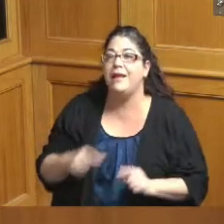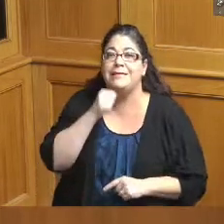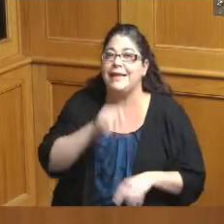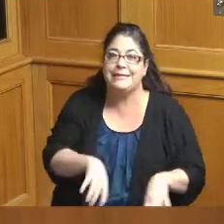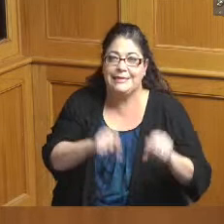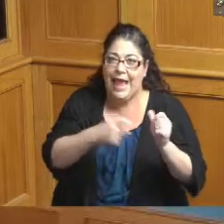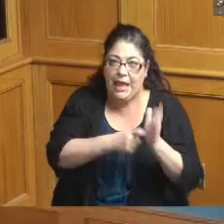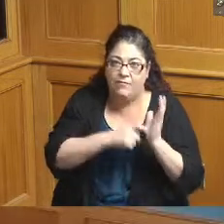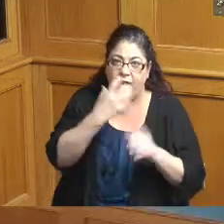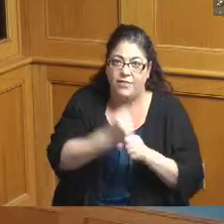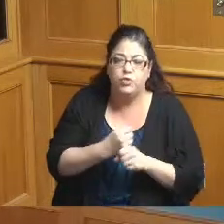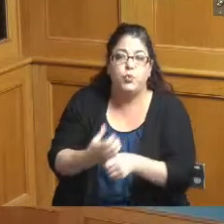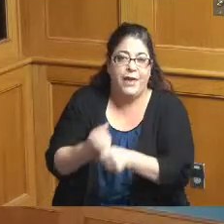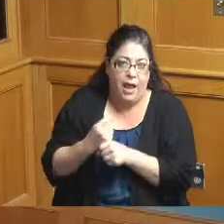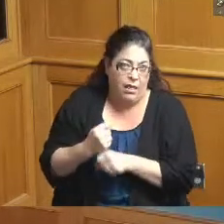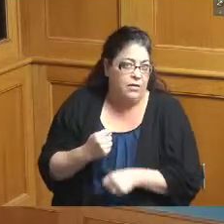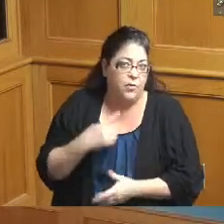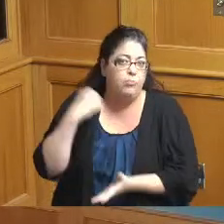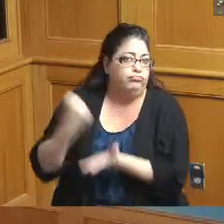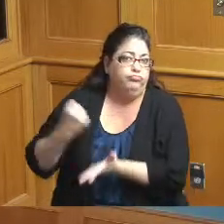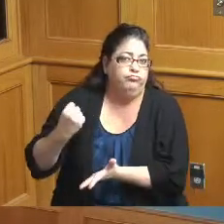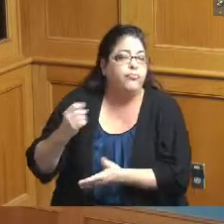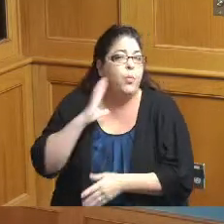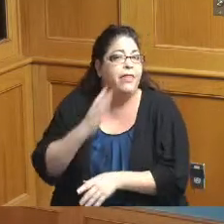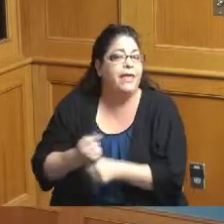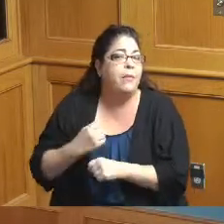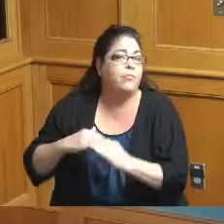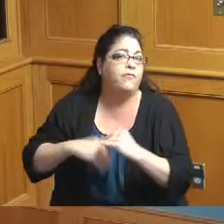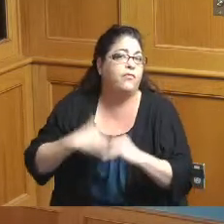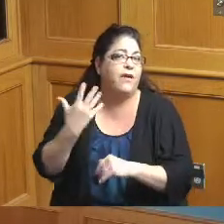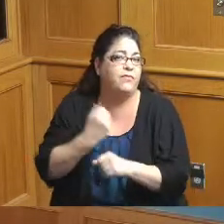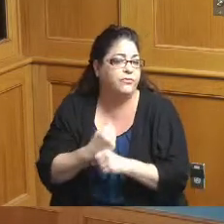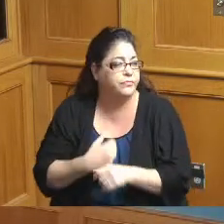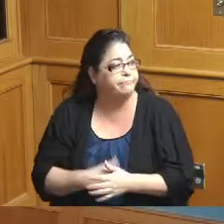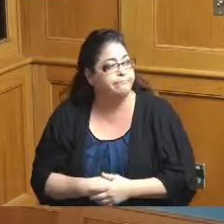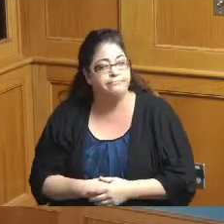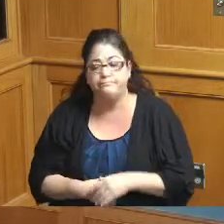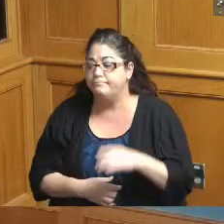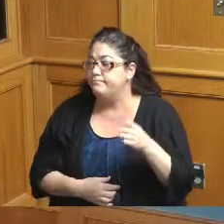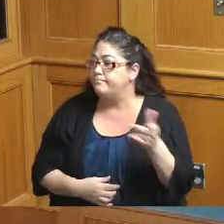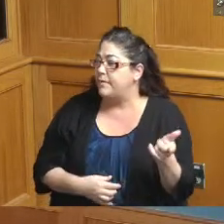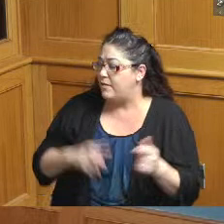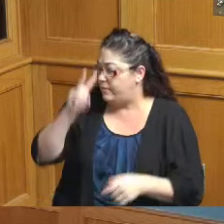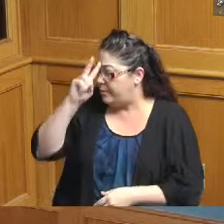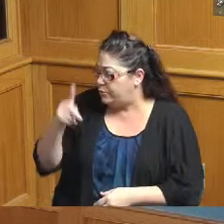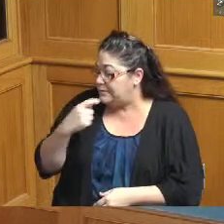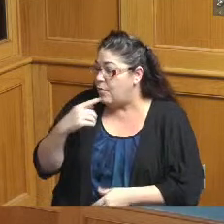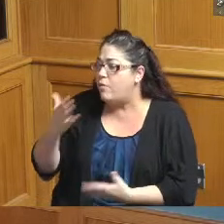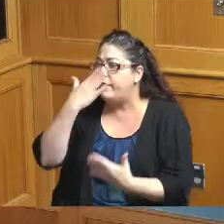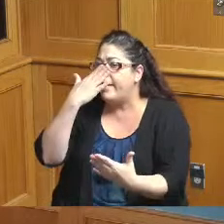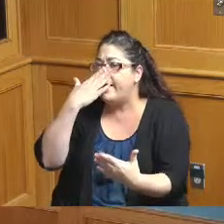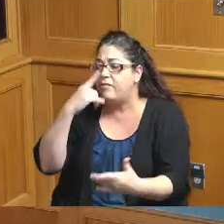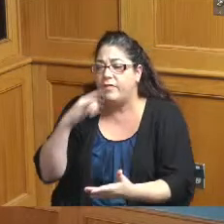thank you Vice President Reese thank you for your presentation of course all departments